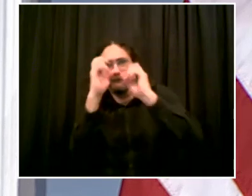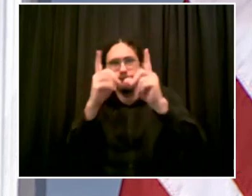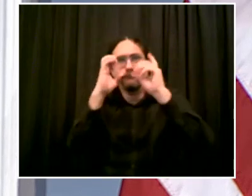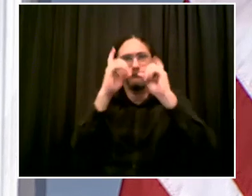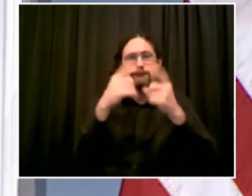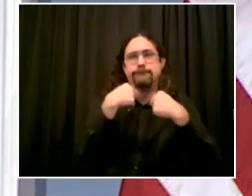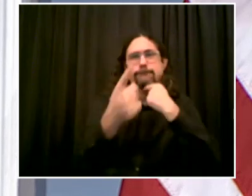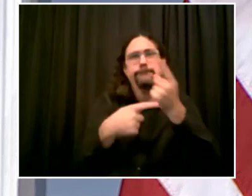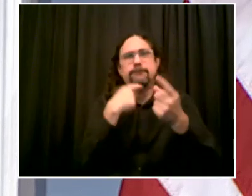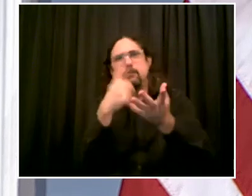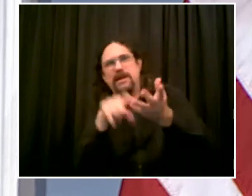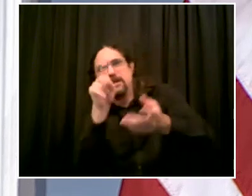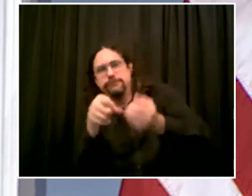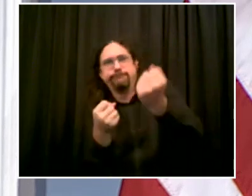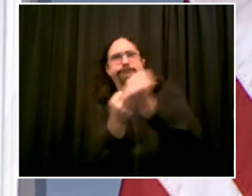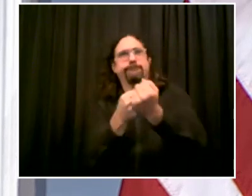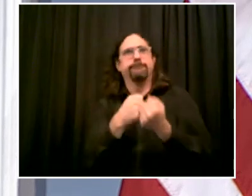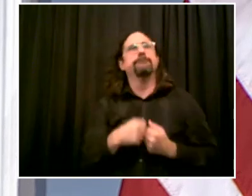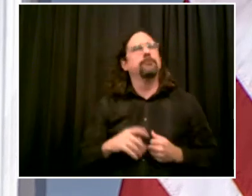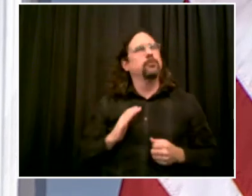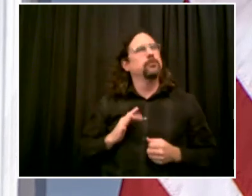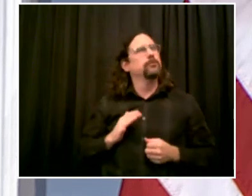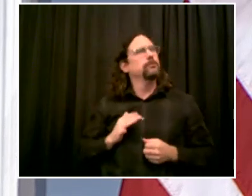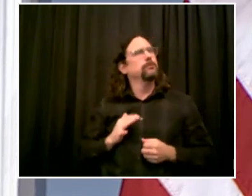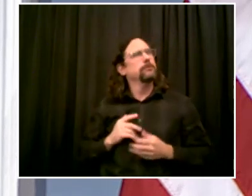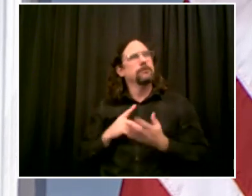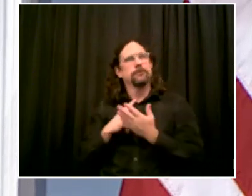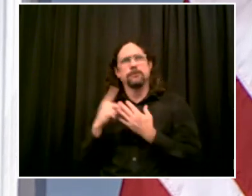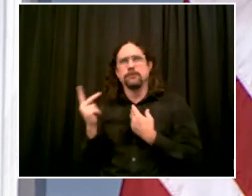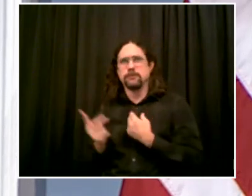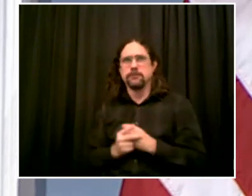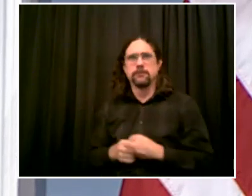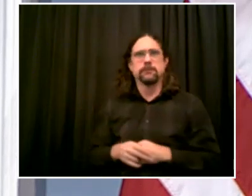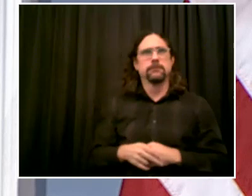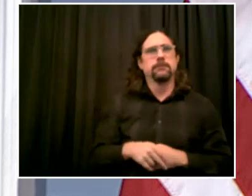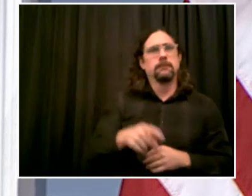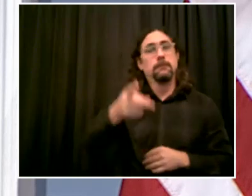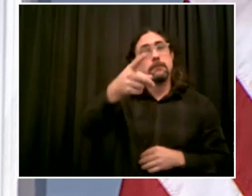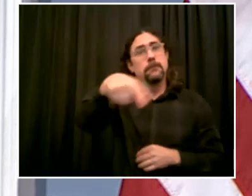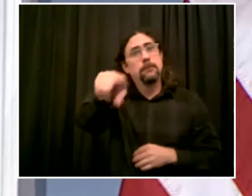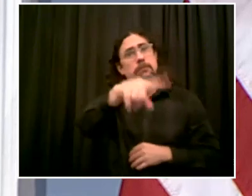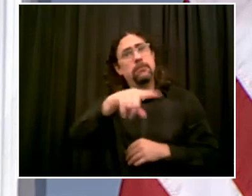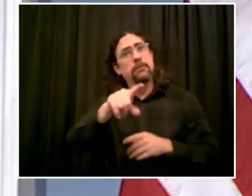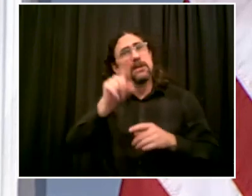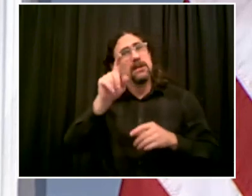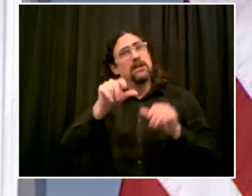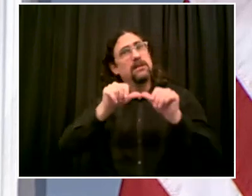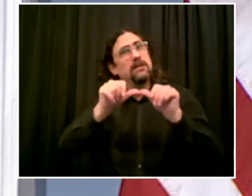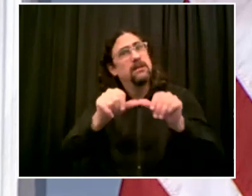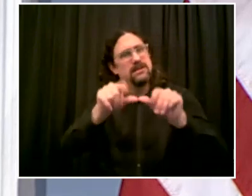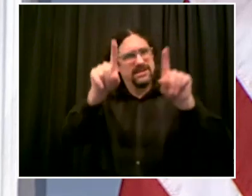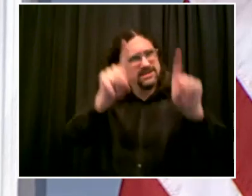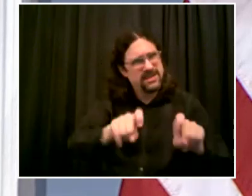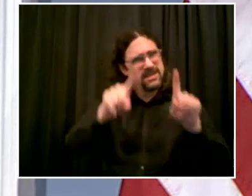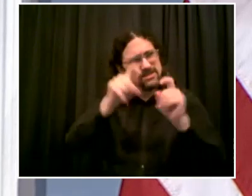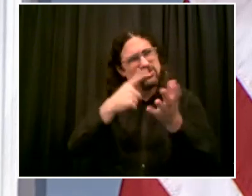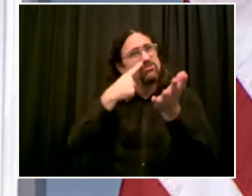EXTEND MY THANK YOU TO ALL OF THE NEW YORKERS WHO HAVE GONE